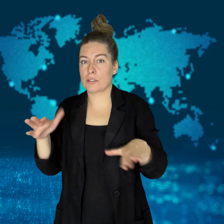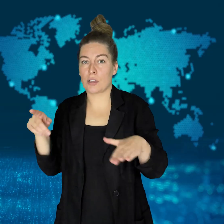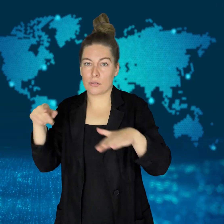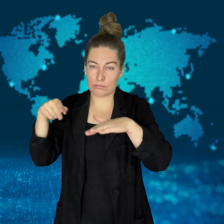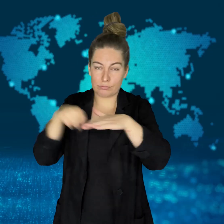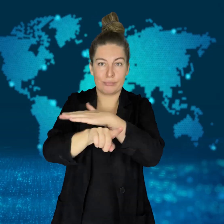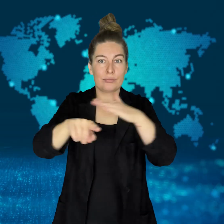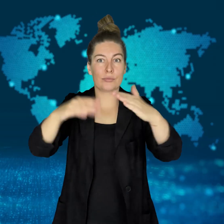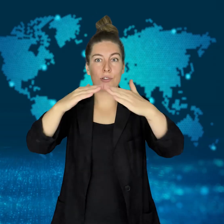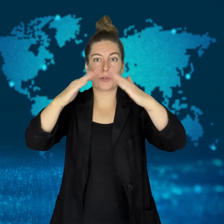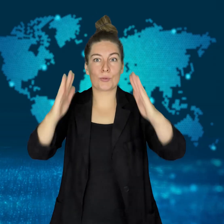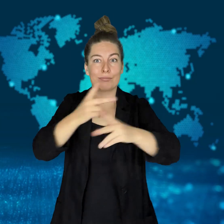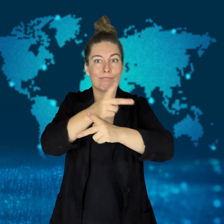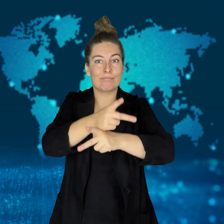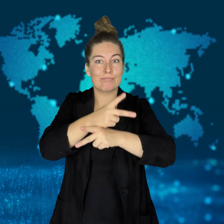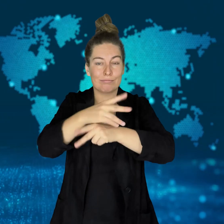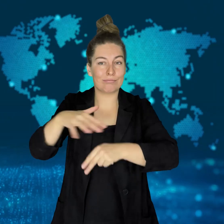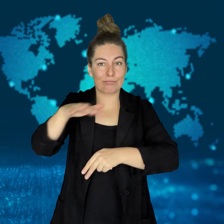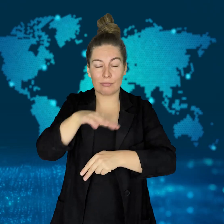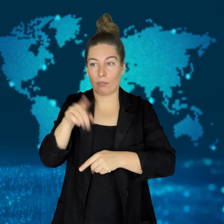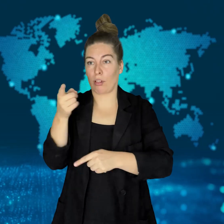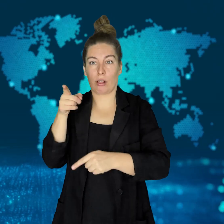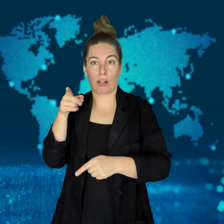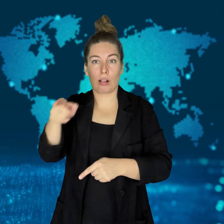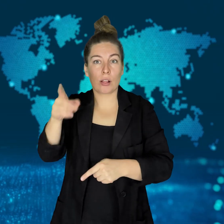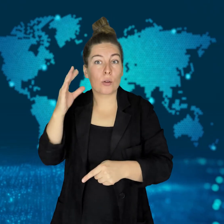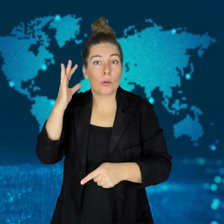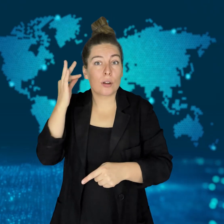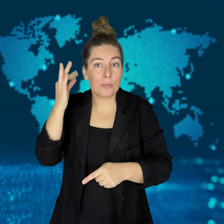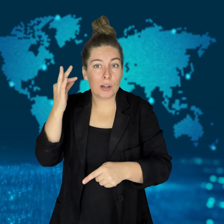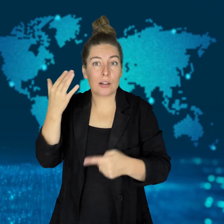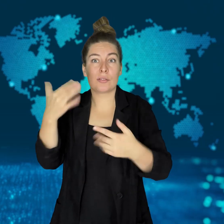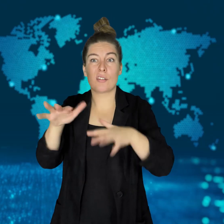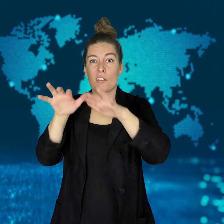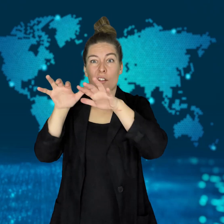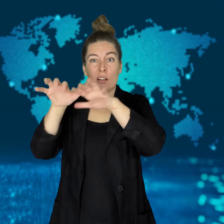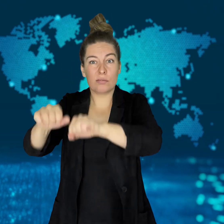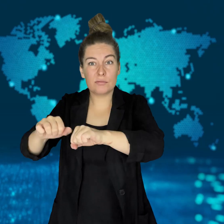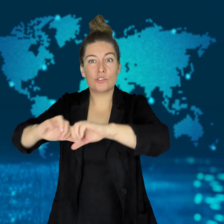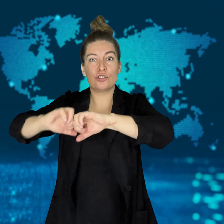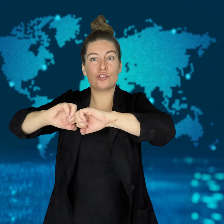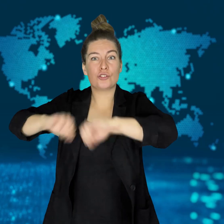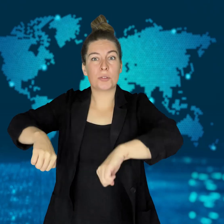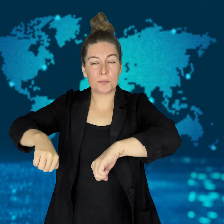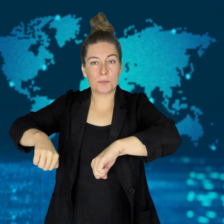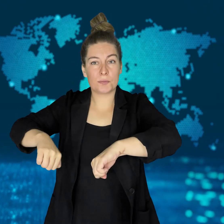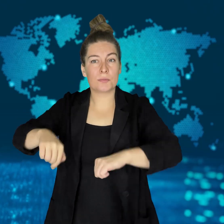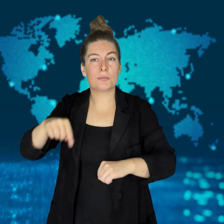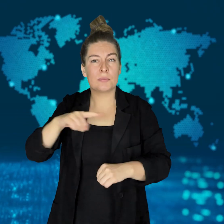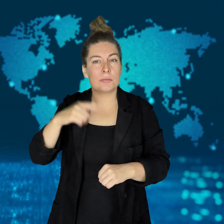The 34-year-old man who entered the facility attacked and raped the woman.